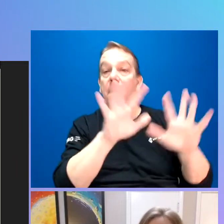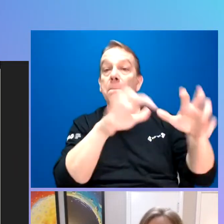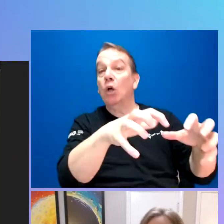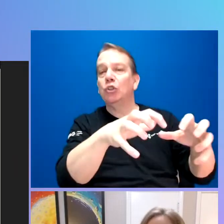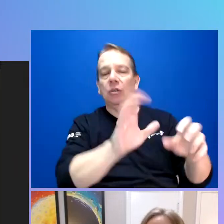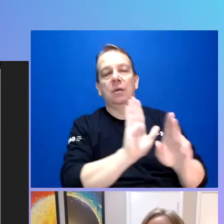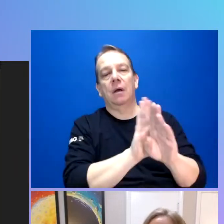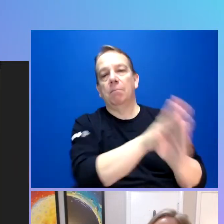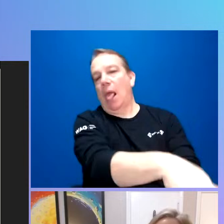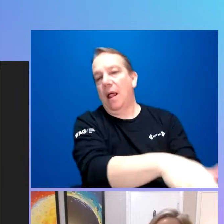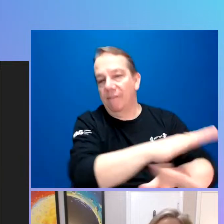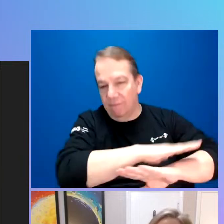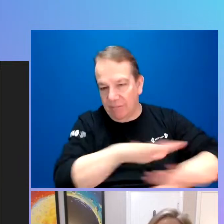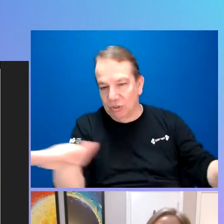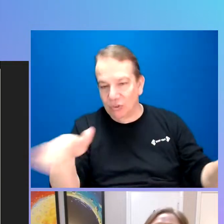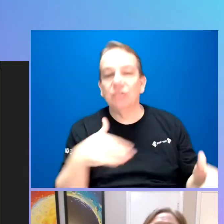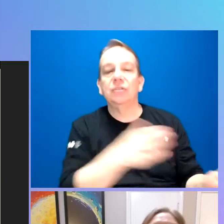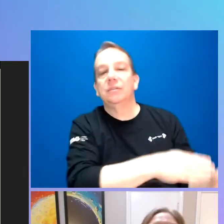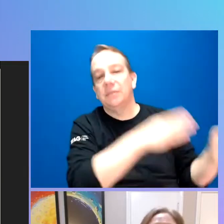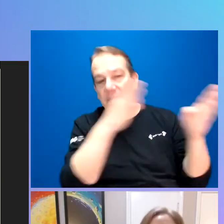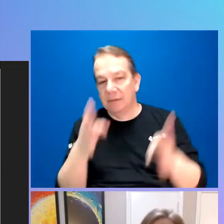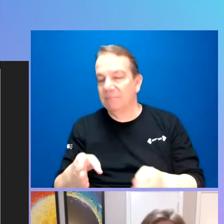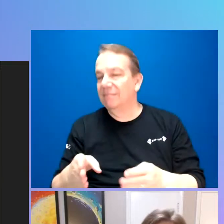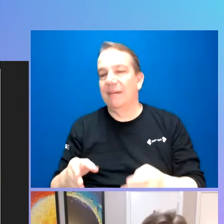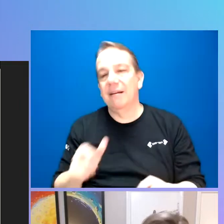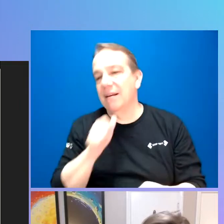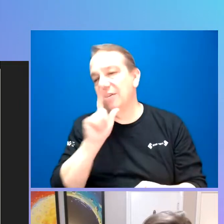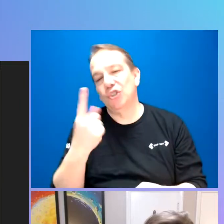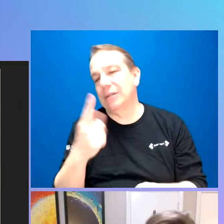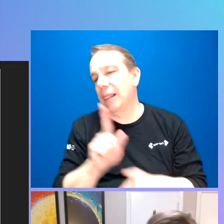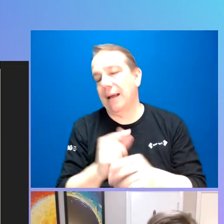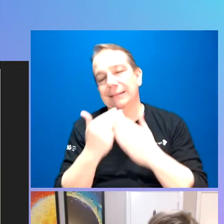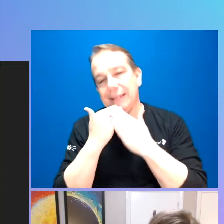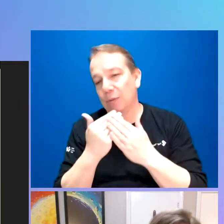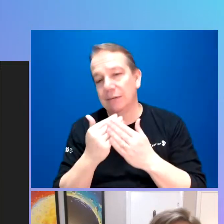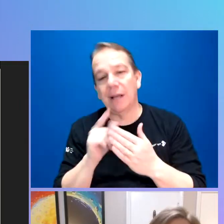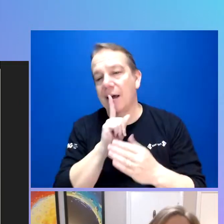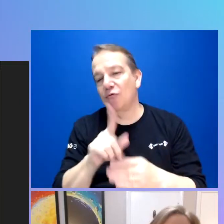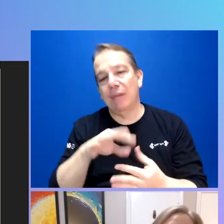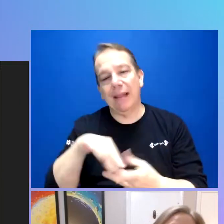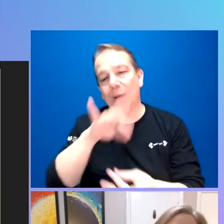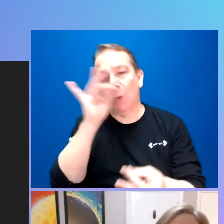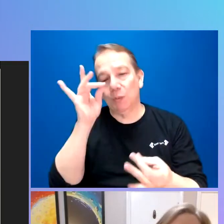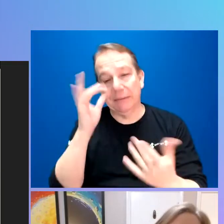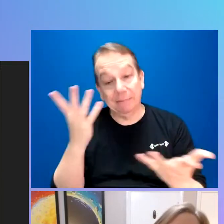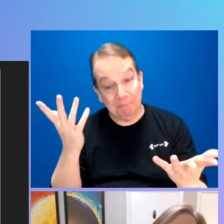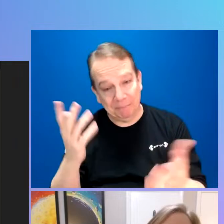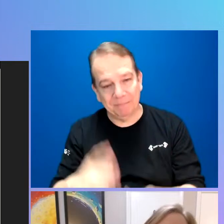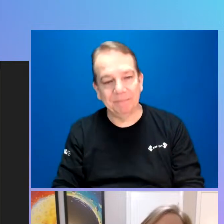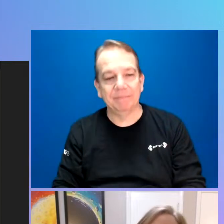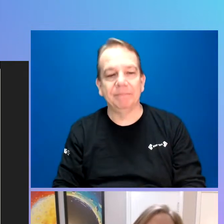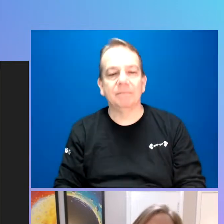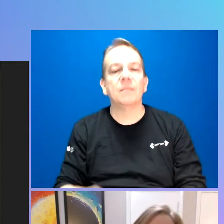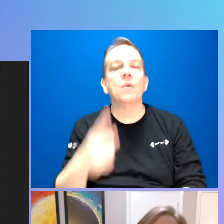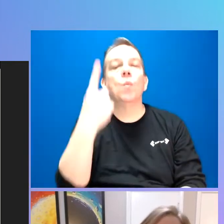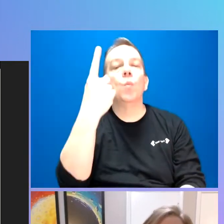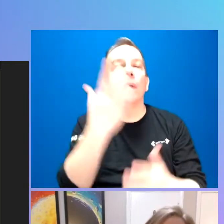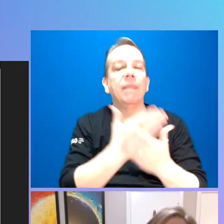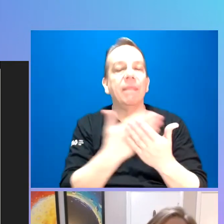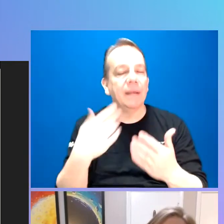actually monsters, they're just sandwiches. And one quick note